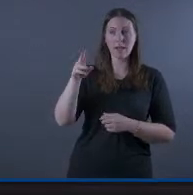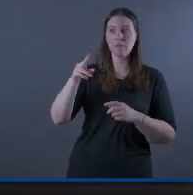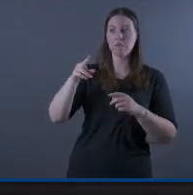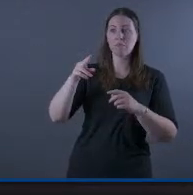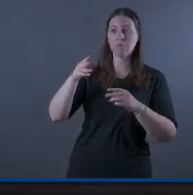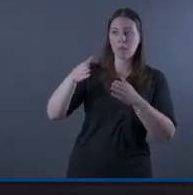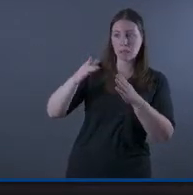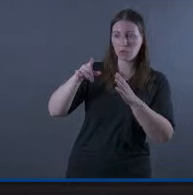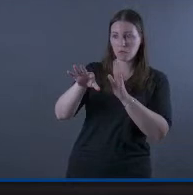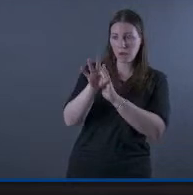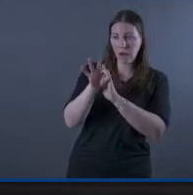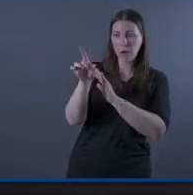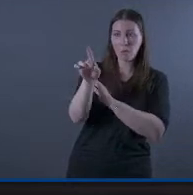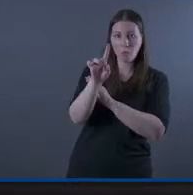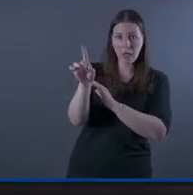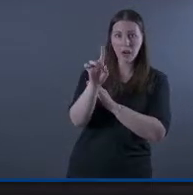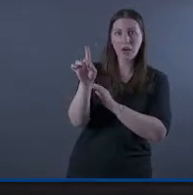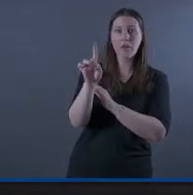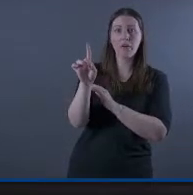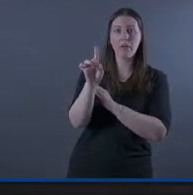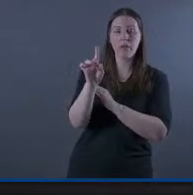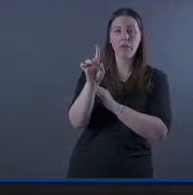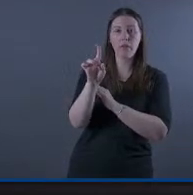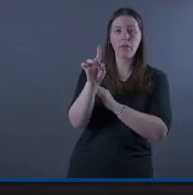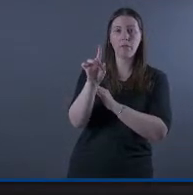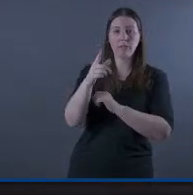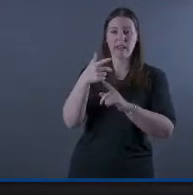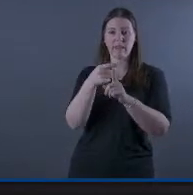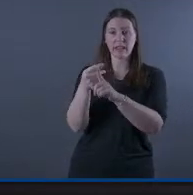with those entities that are in the prep mod system.